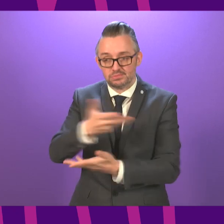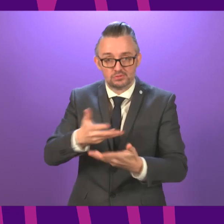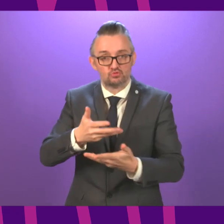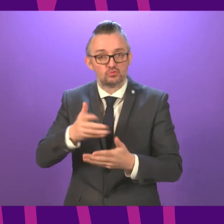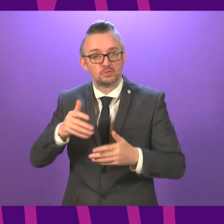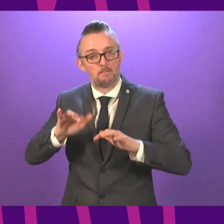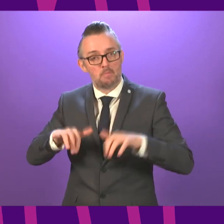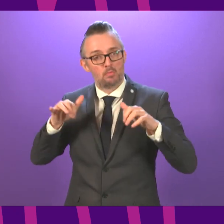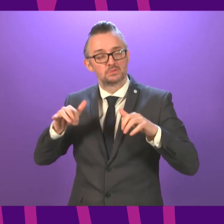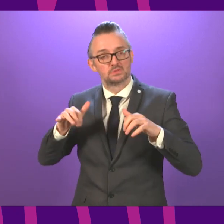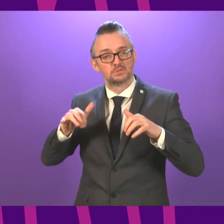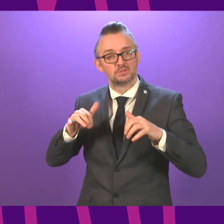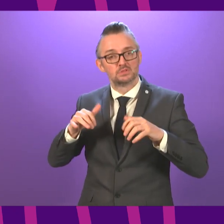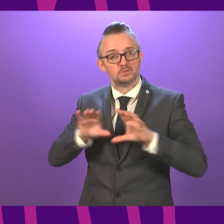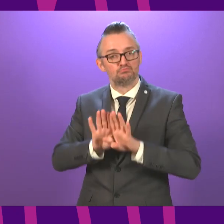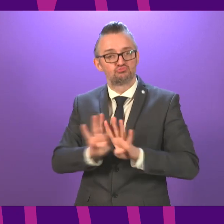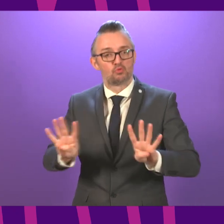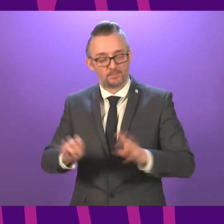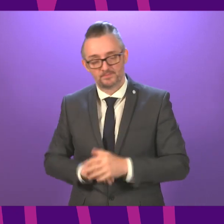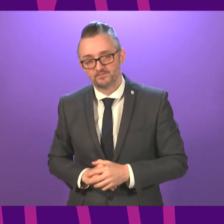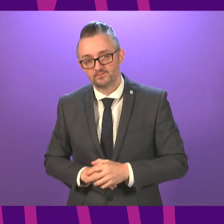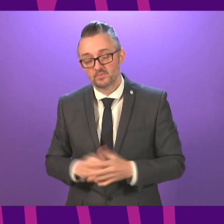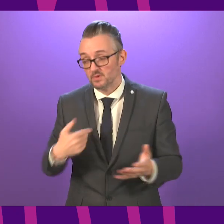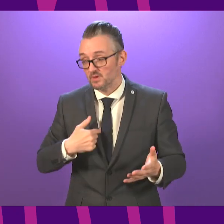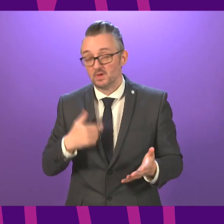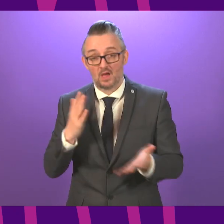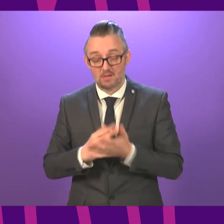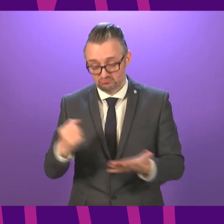It is with profound and deep regret that we find ourselves in this position of uncertainty.